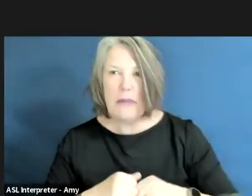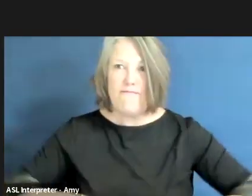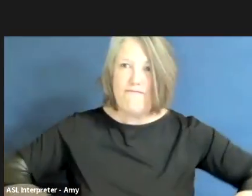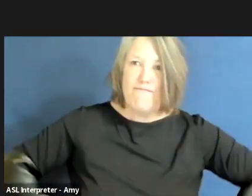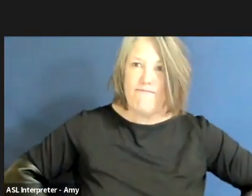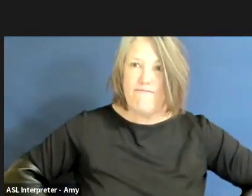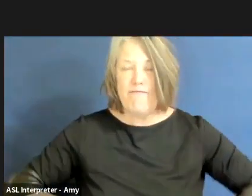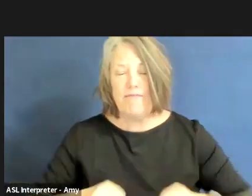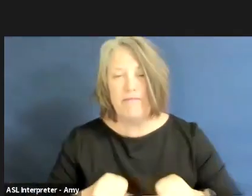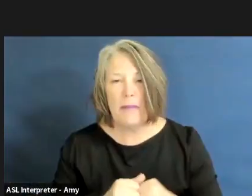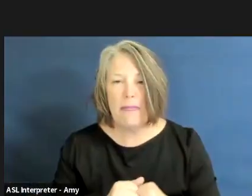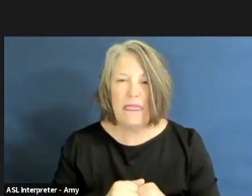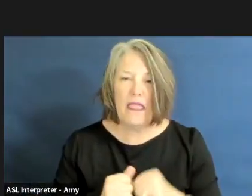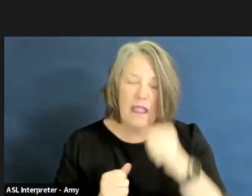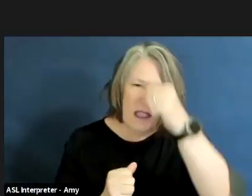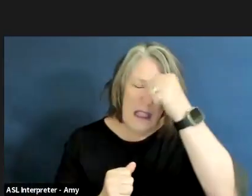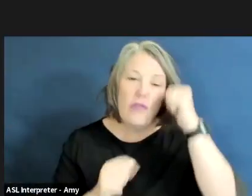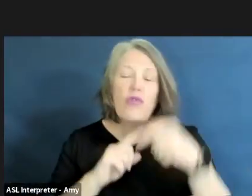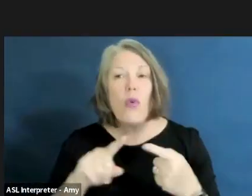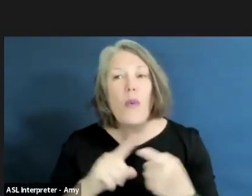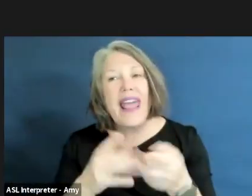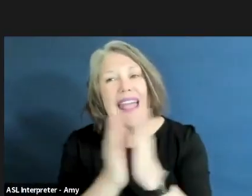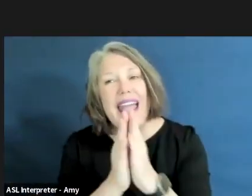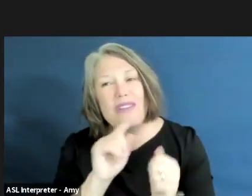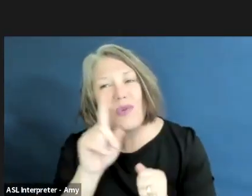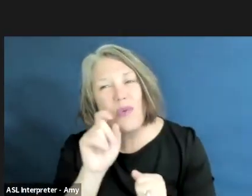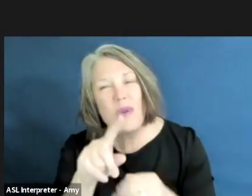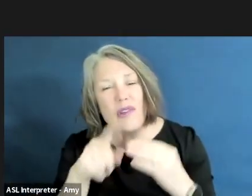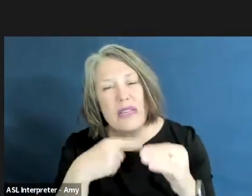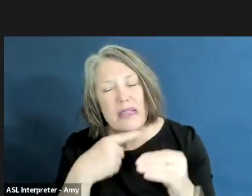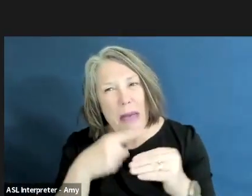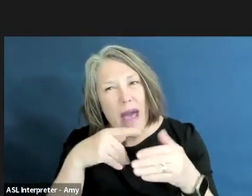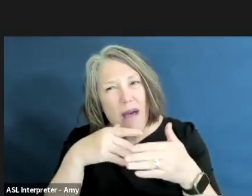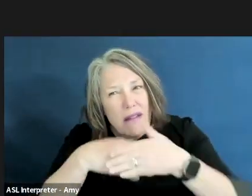So when I asked questions about having children in